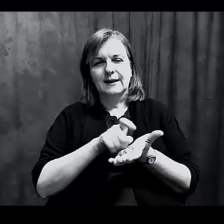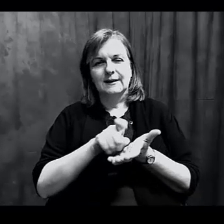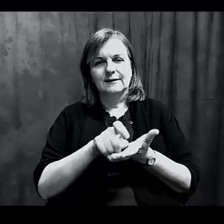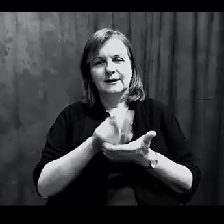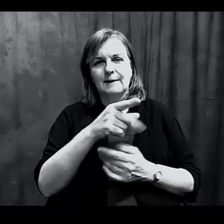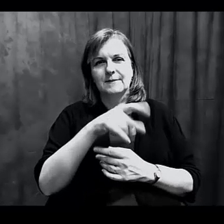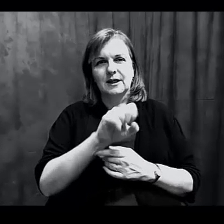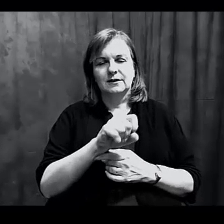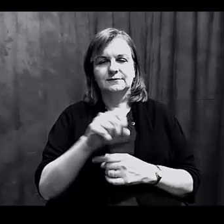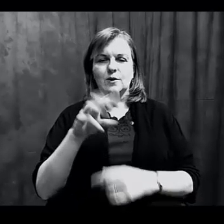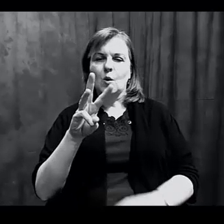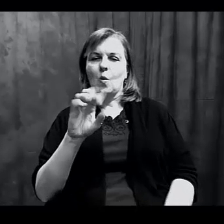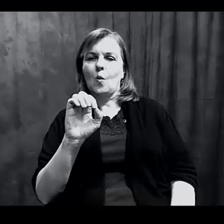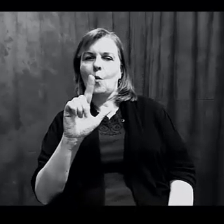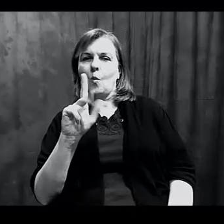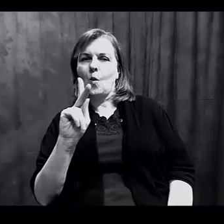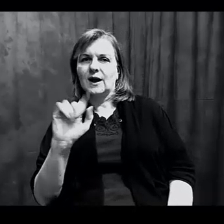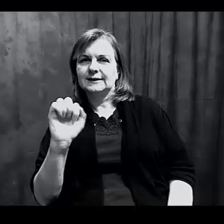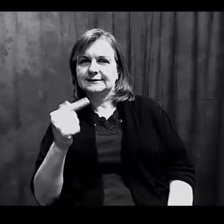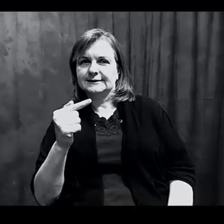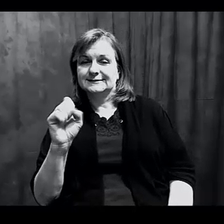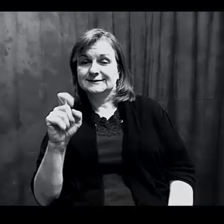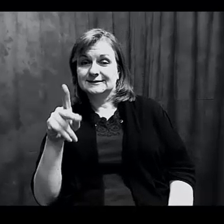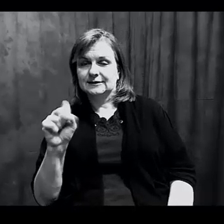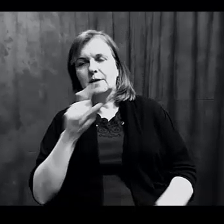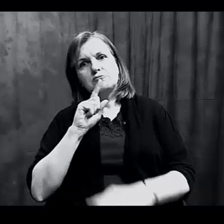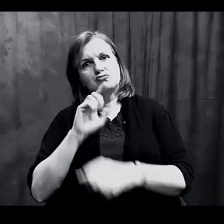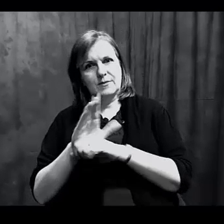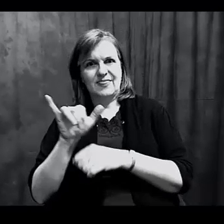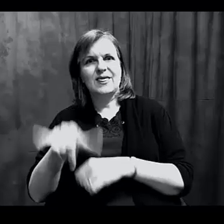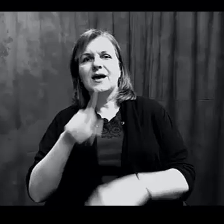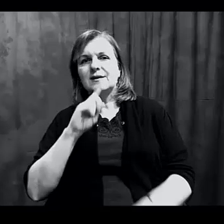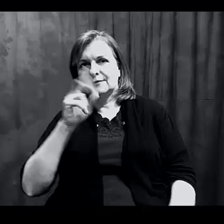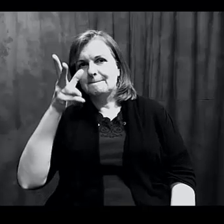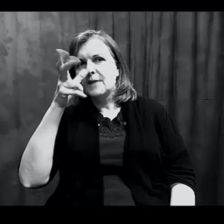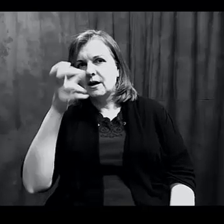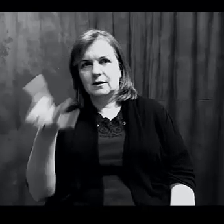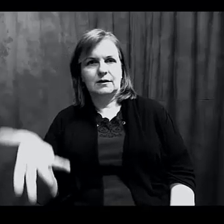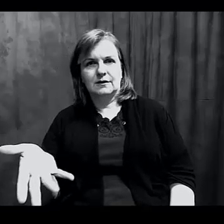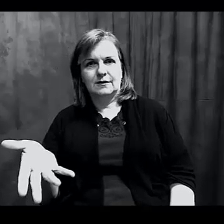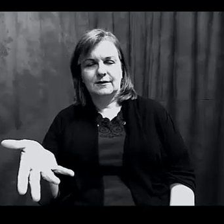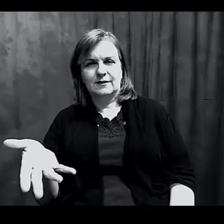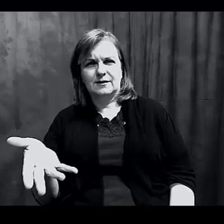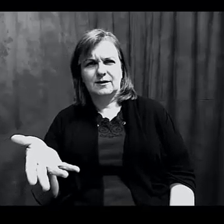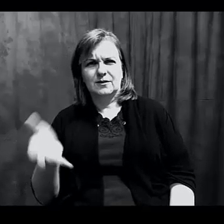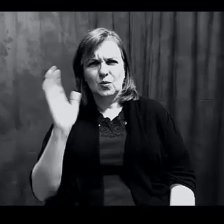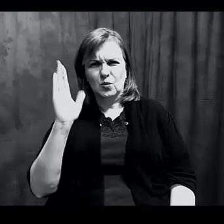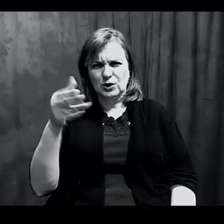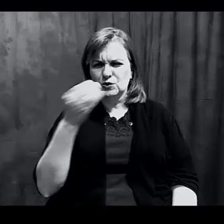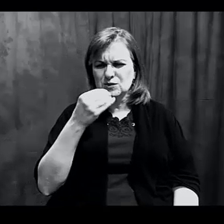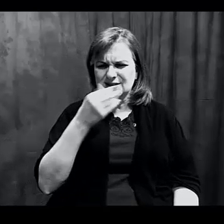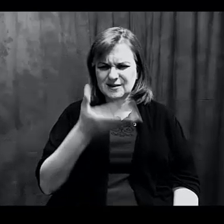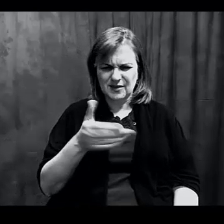they also have some terrific characteristics -- look at my variety of bugs here -- I promise this is a bug! [top right]